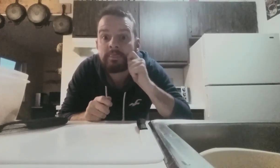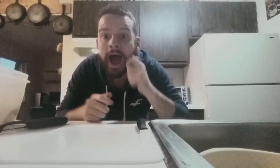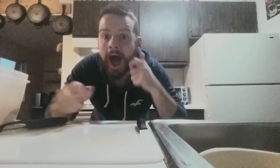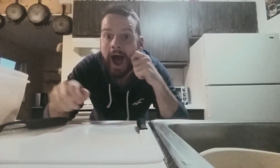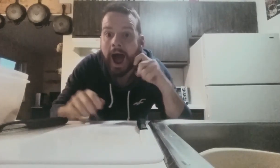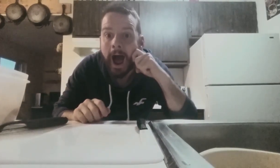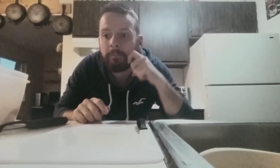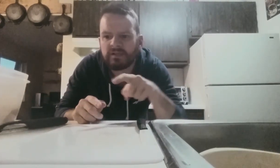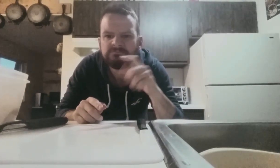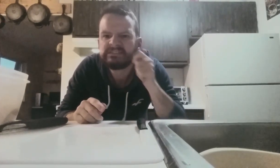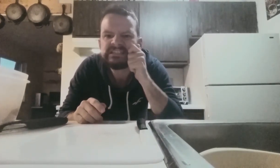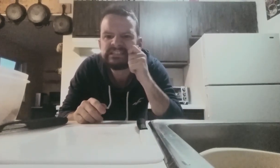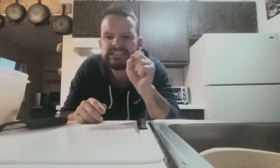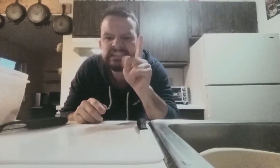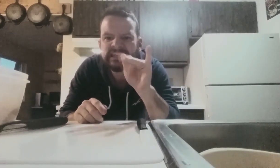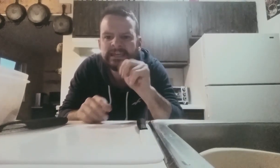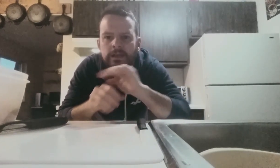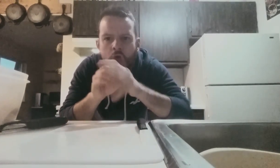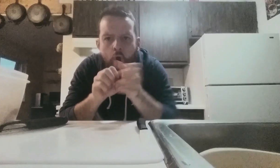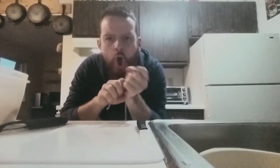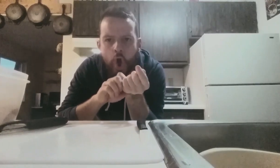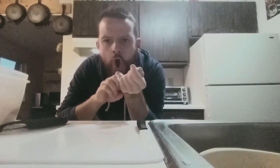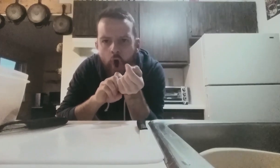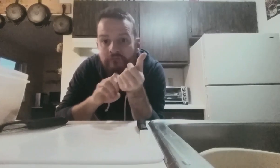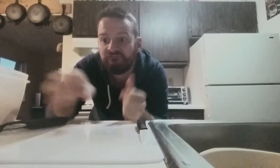I'm going to peel the apples. Skin them.